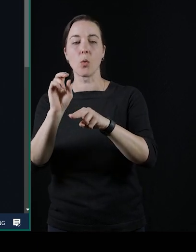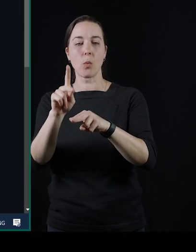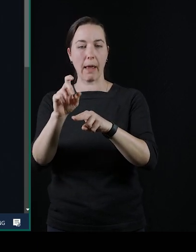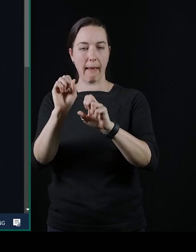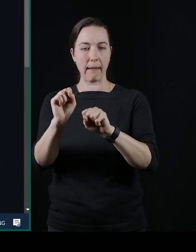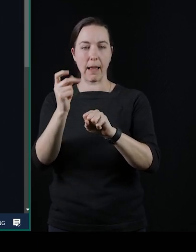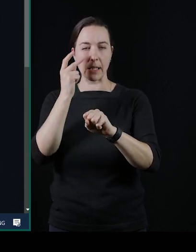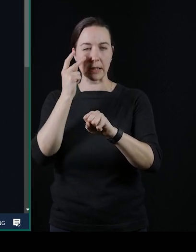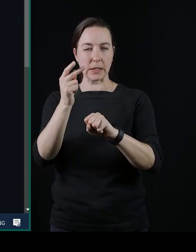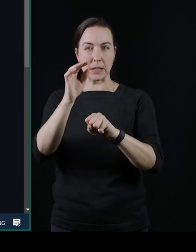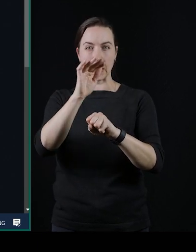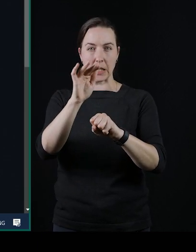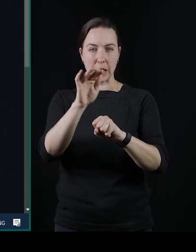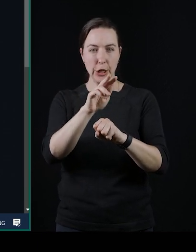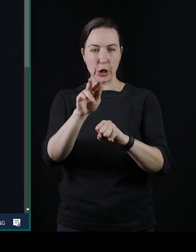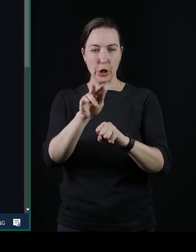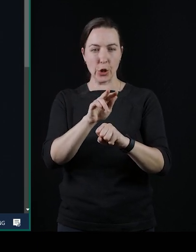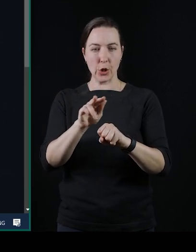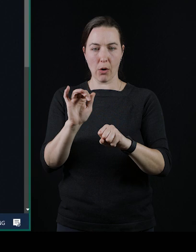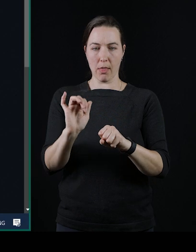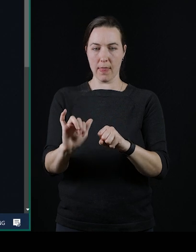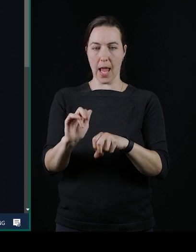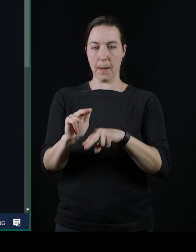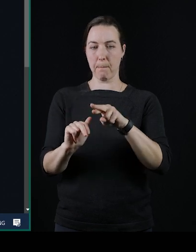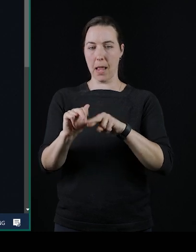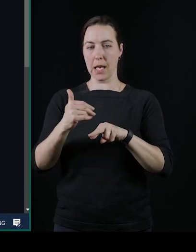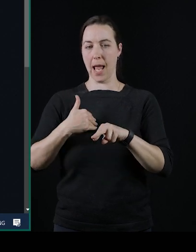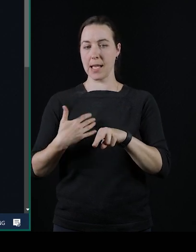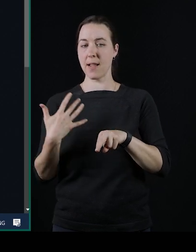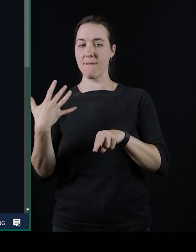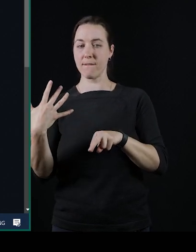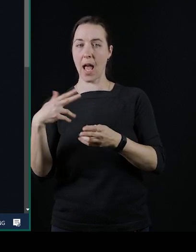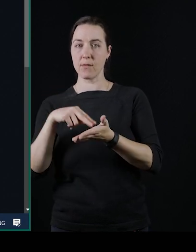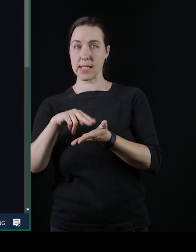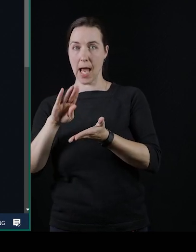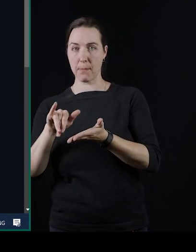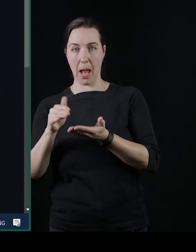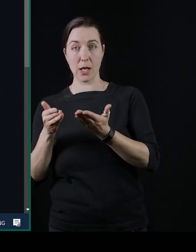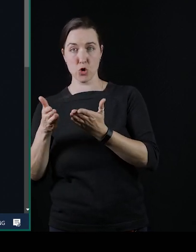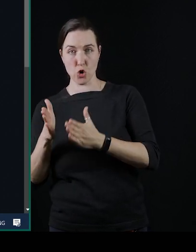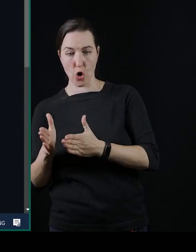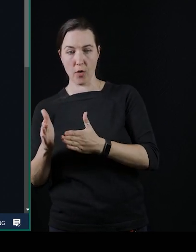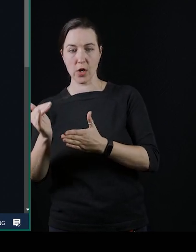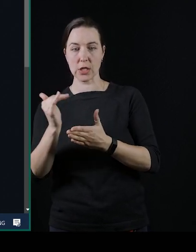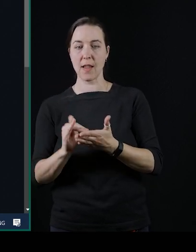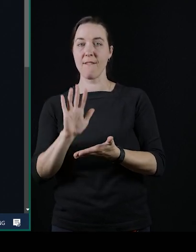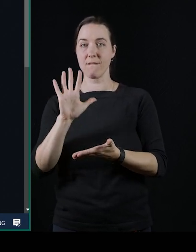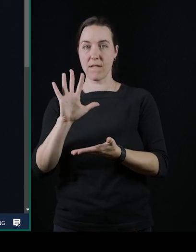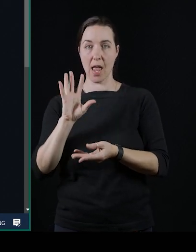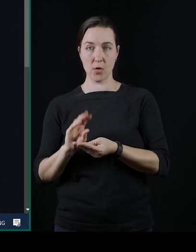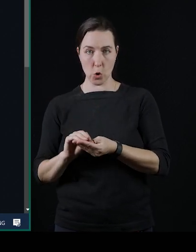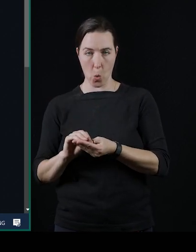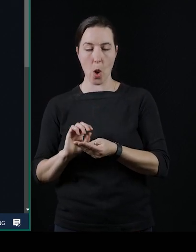We can see here that the build had five standing by servers and five in total.